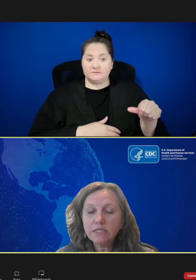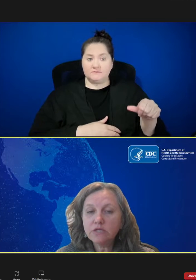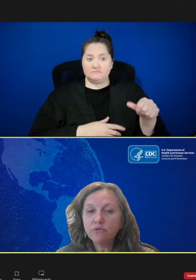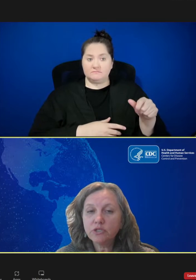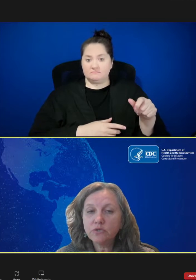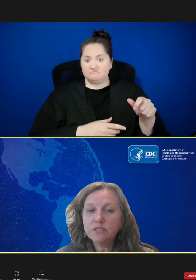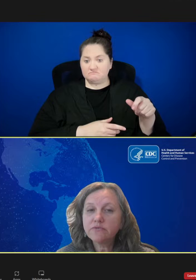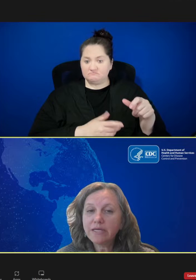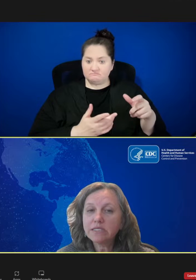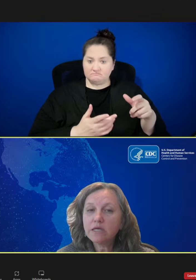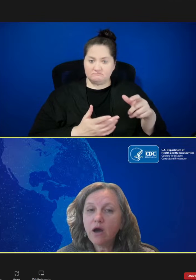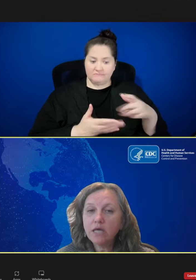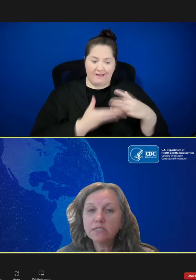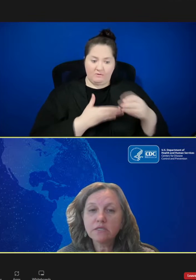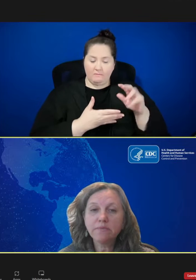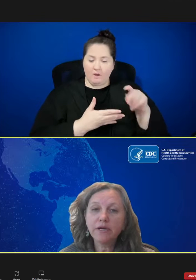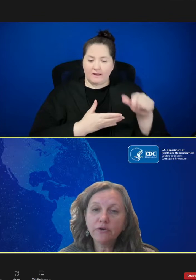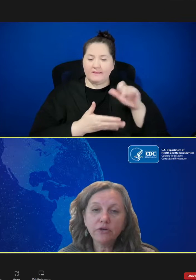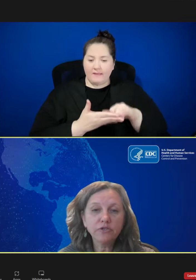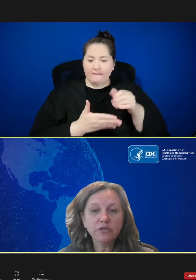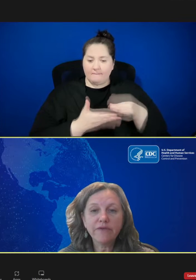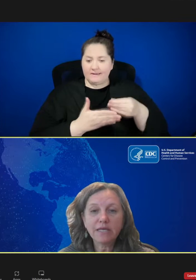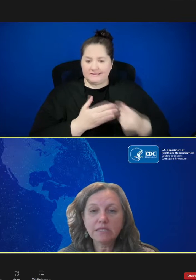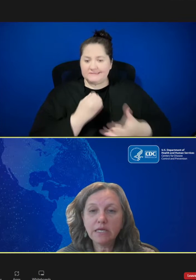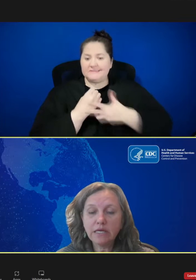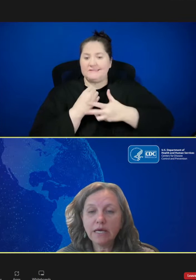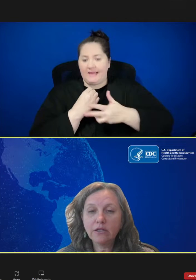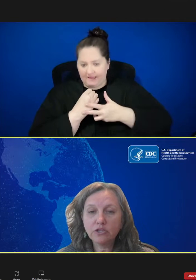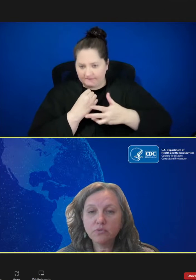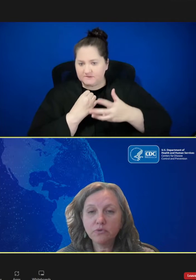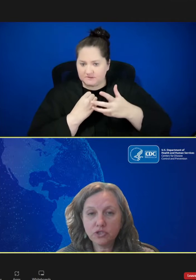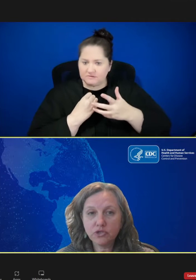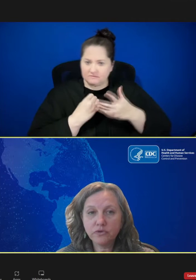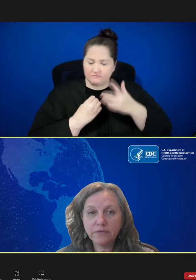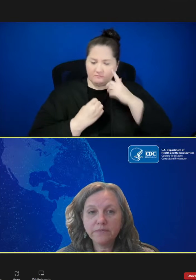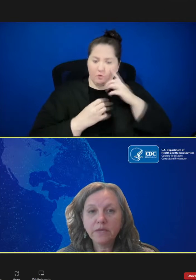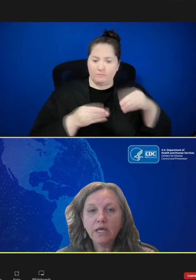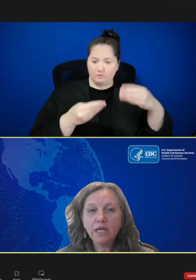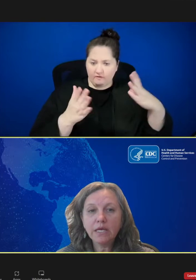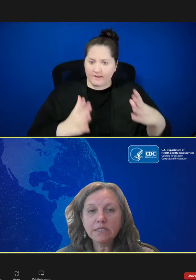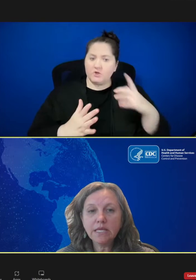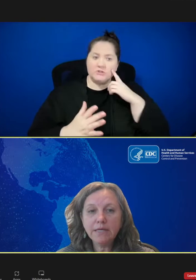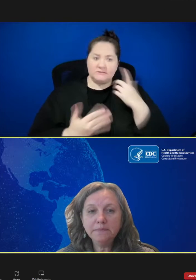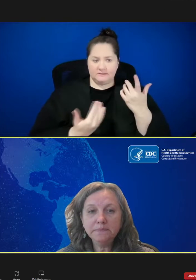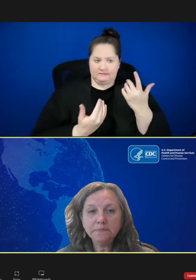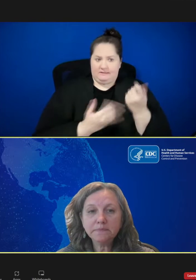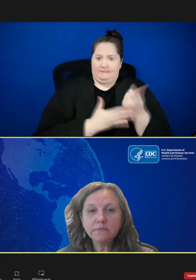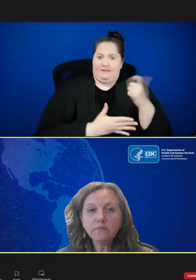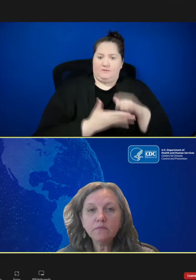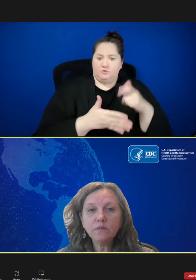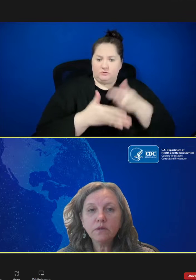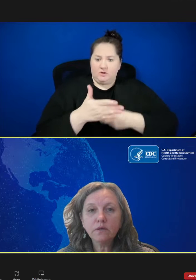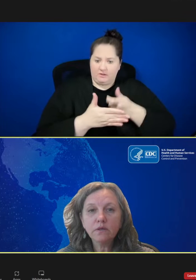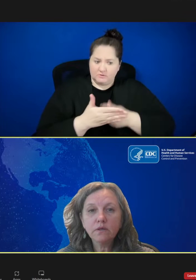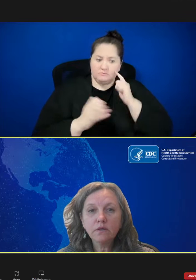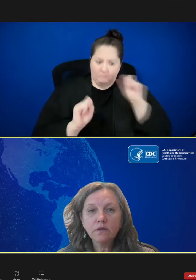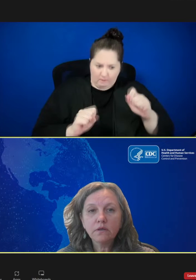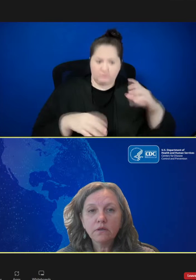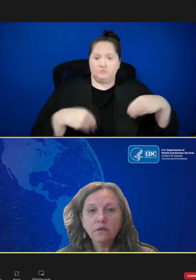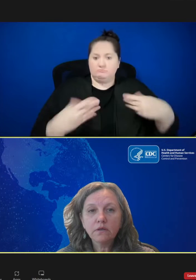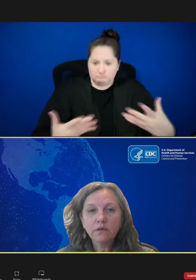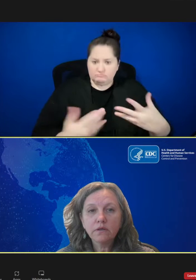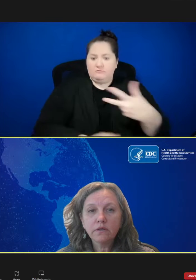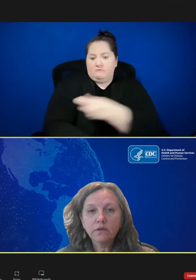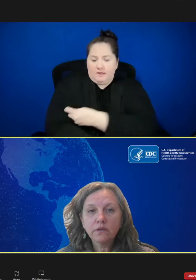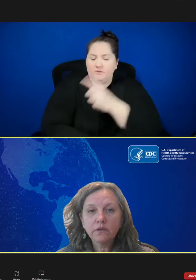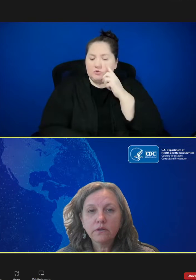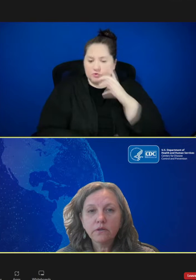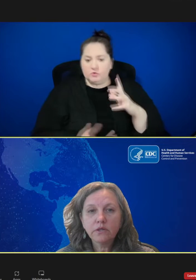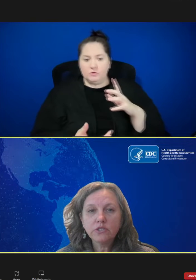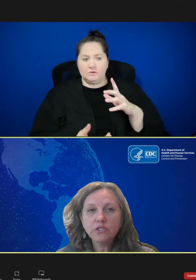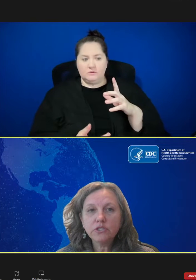and reduces vaccine cost as a barrier to vaccinating eligible children. Next slide.